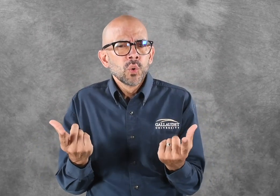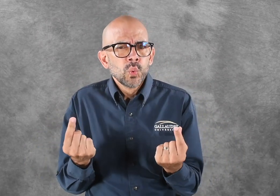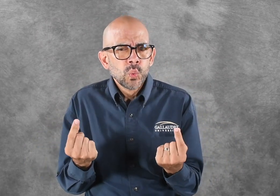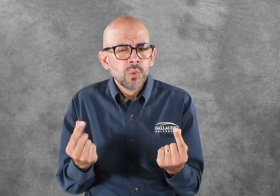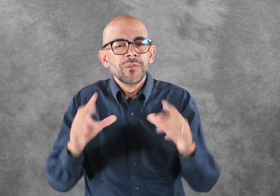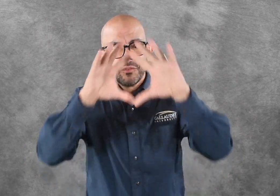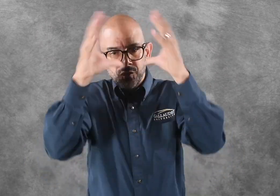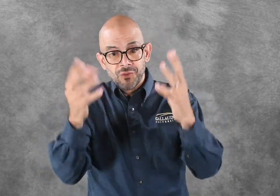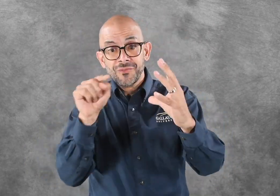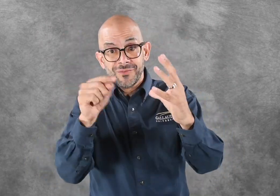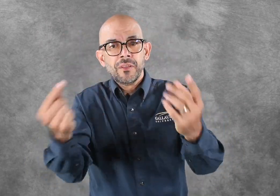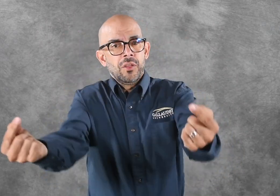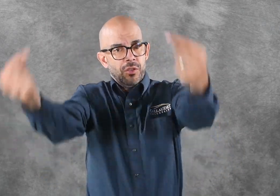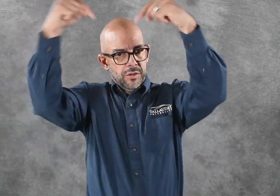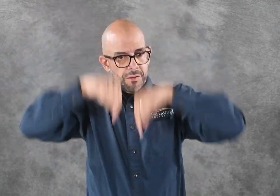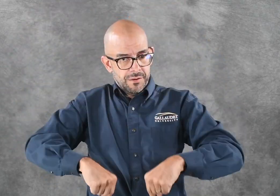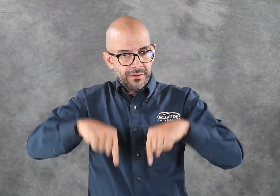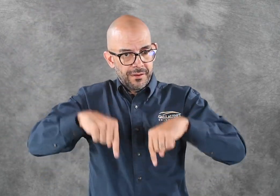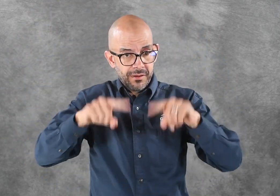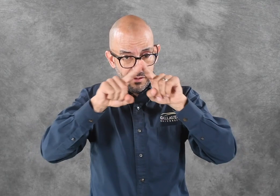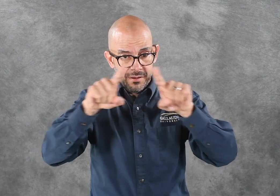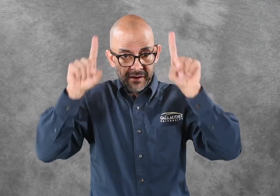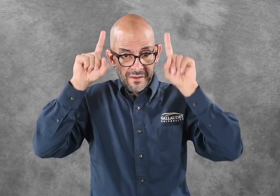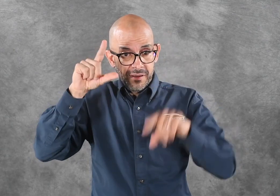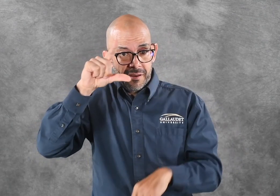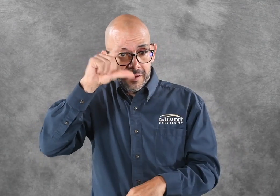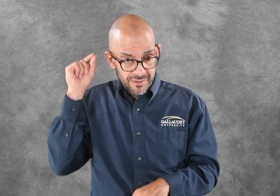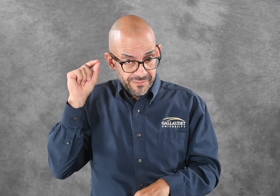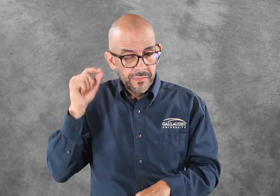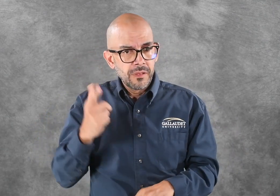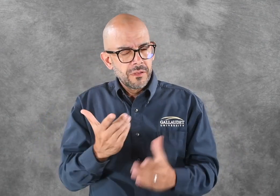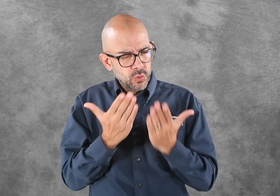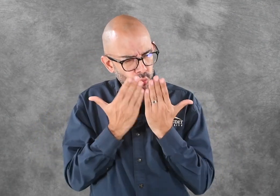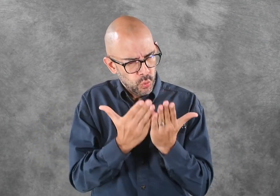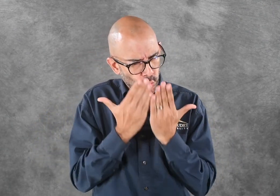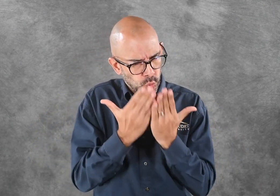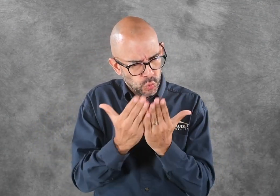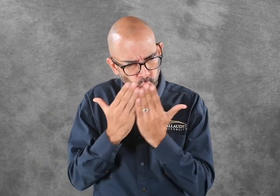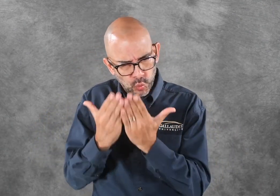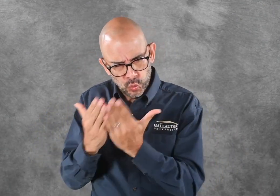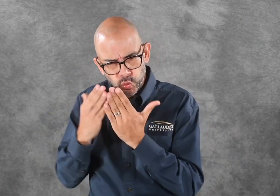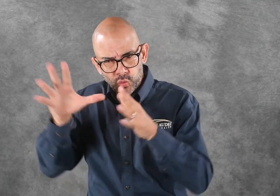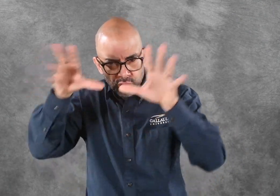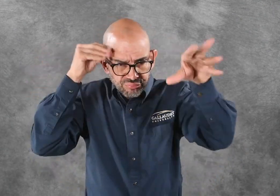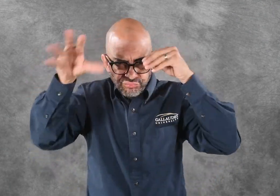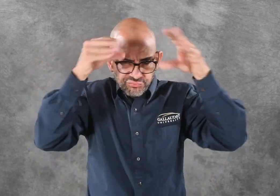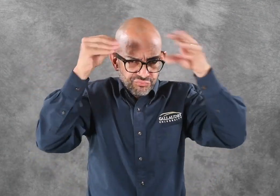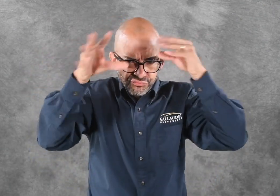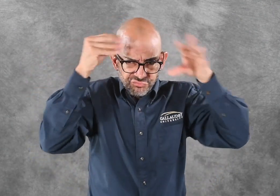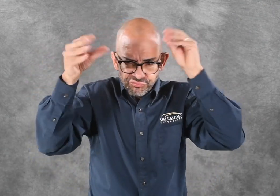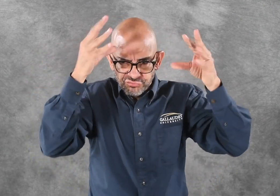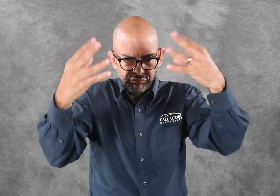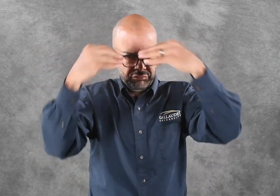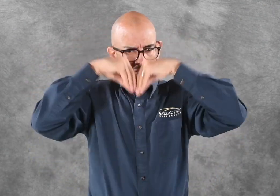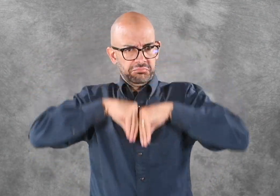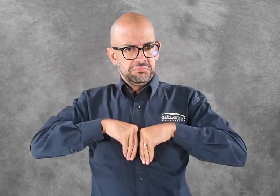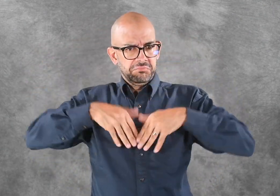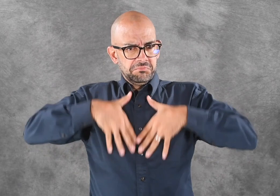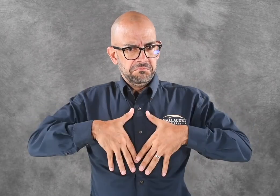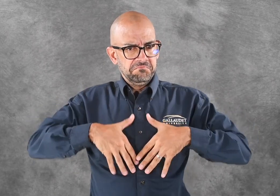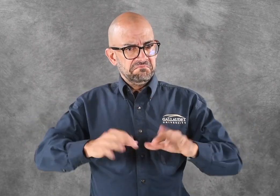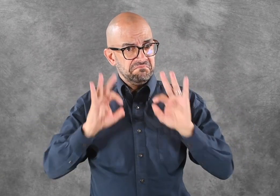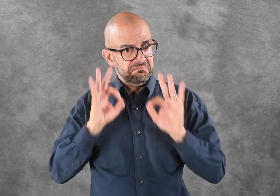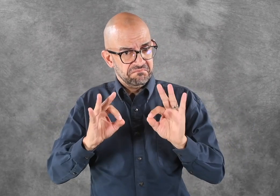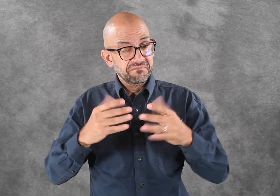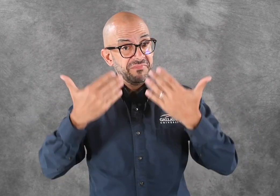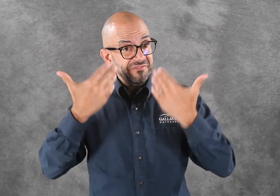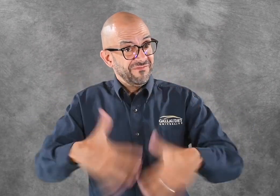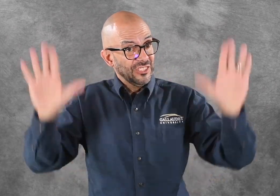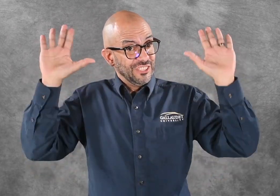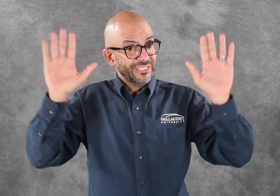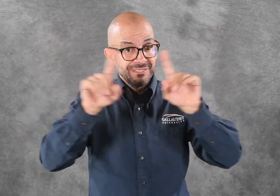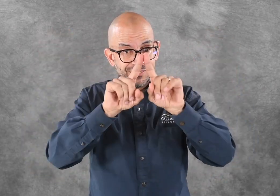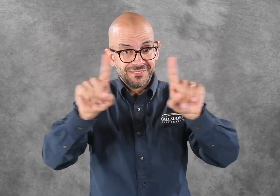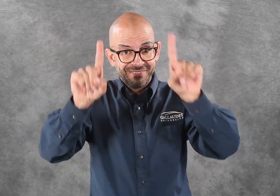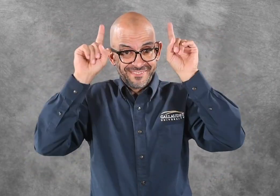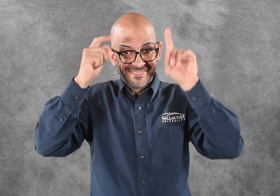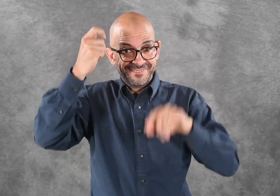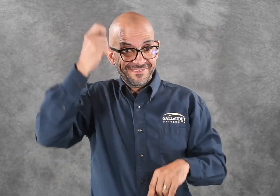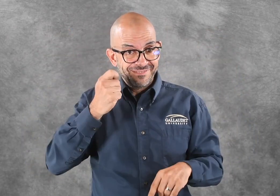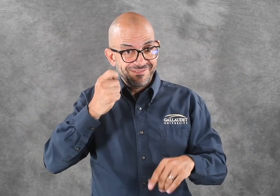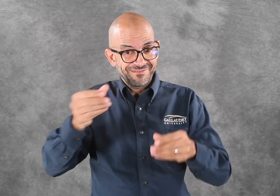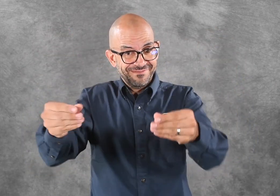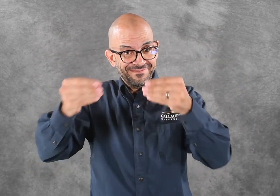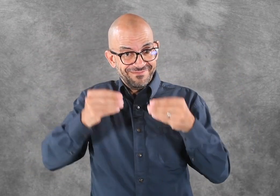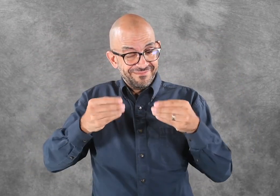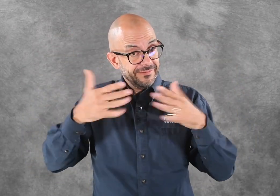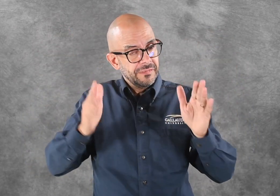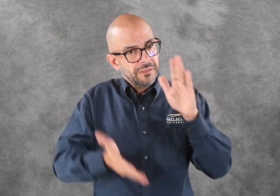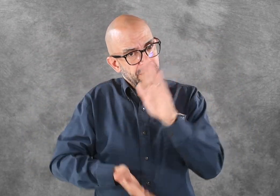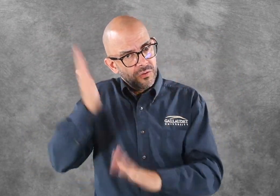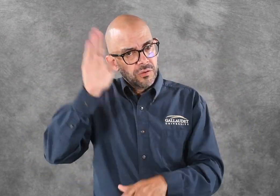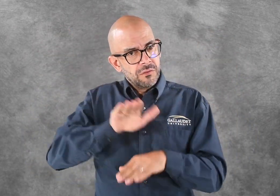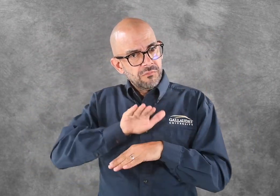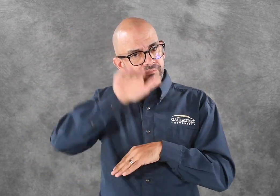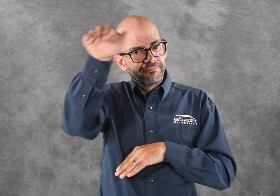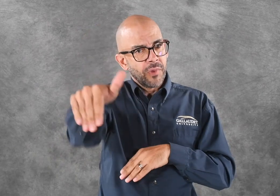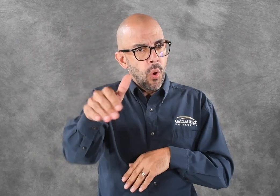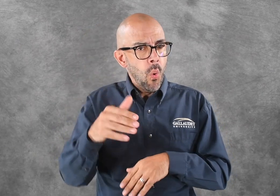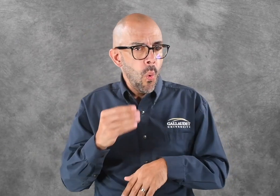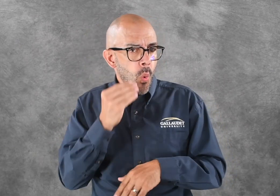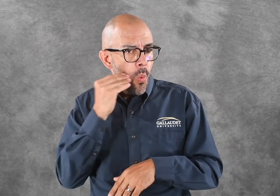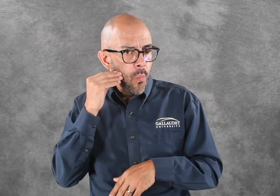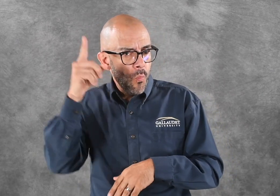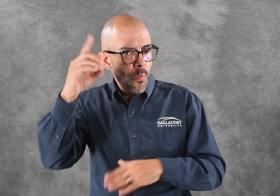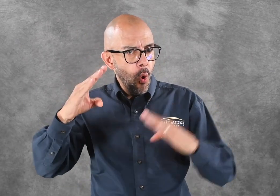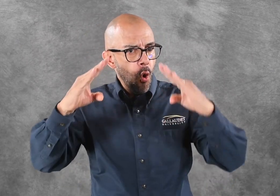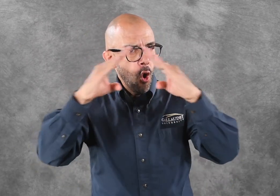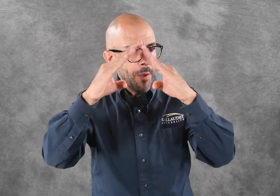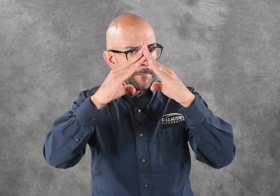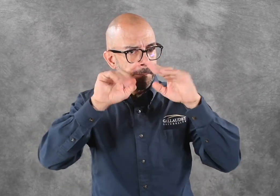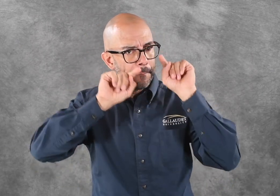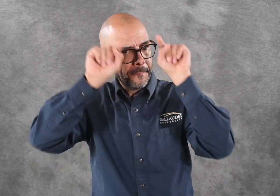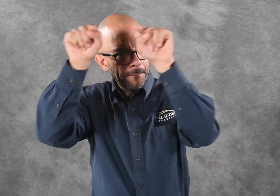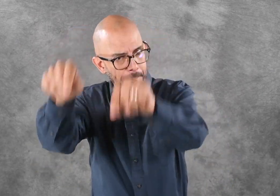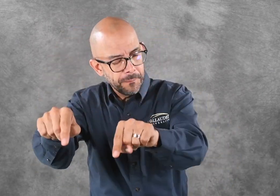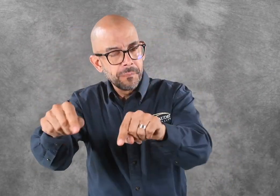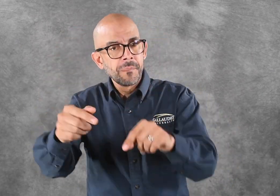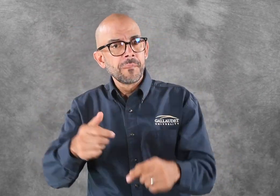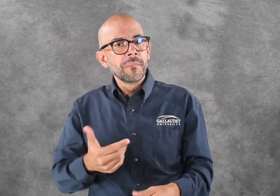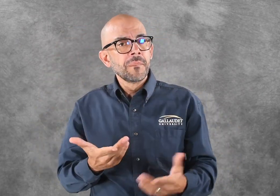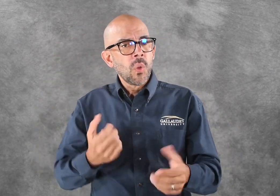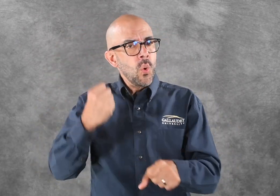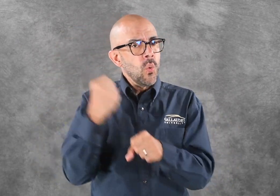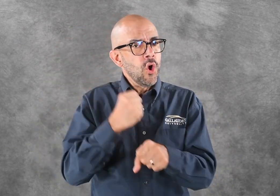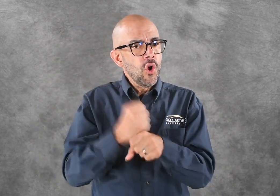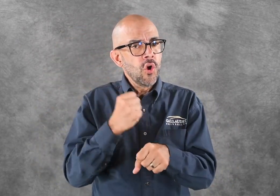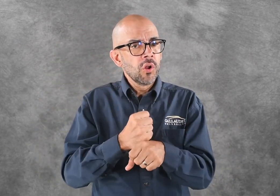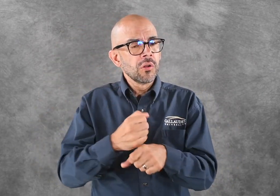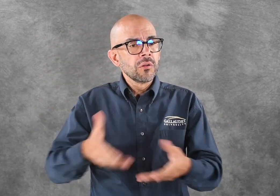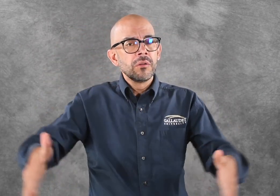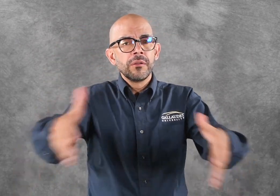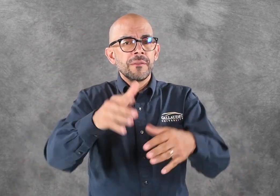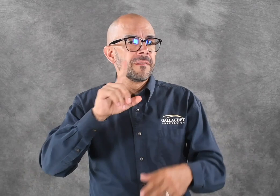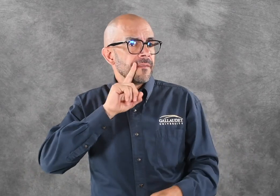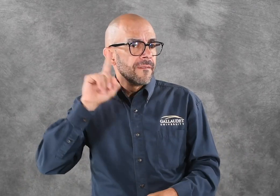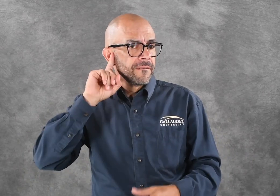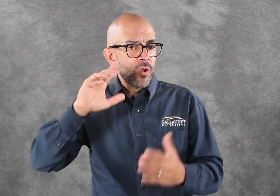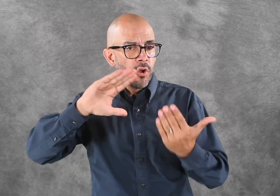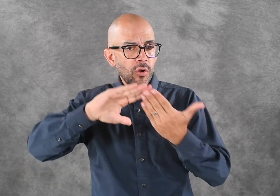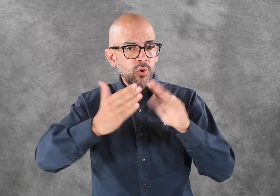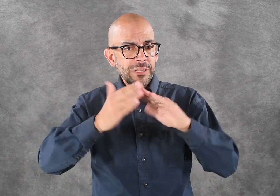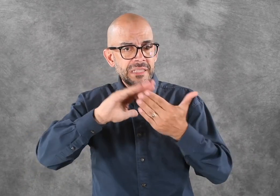To attend Gallaudet with the provision that they return home after graduation to work for their deaf community